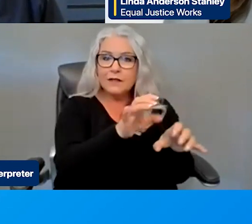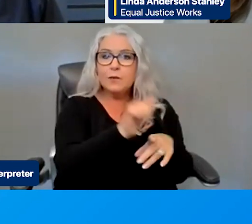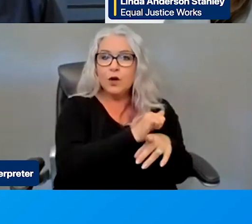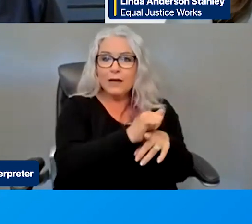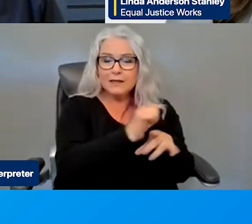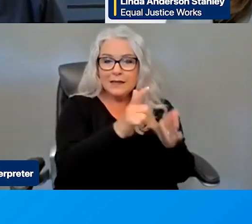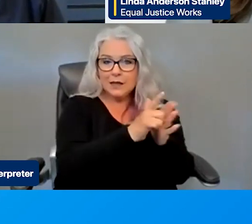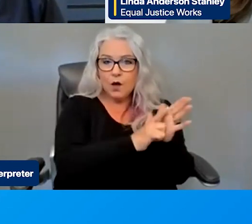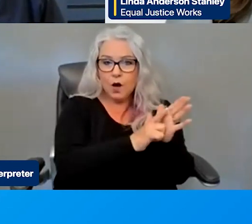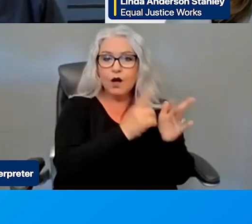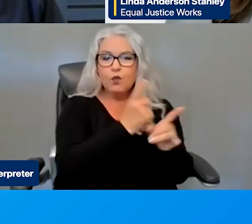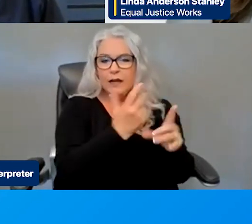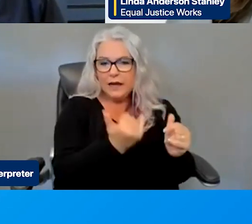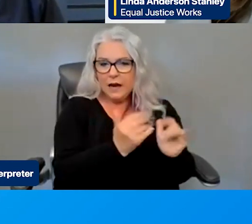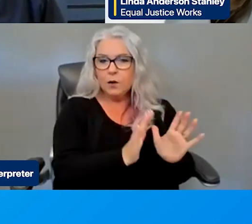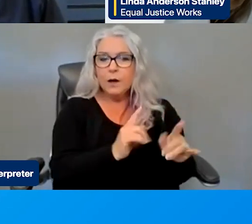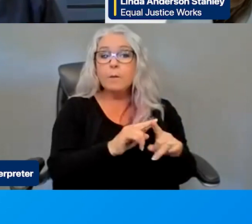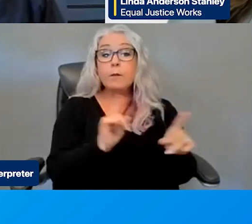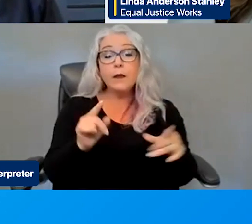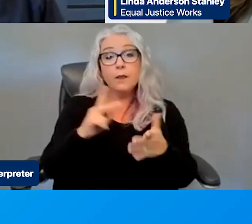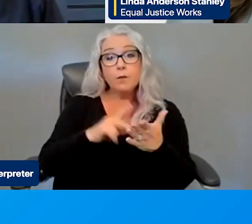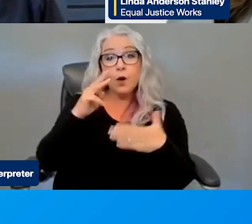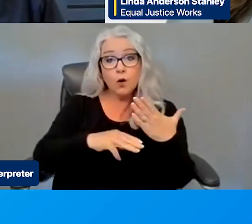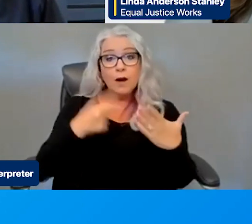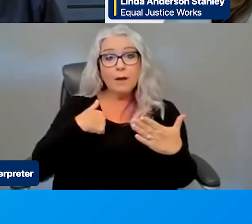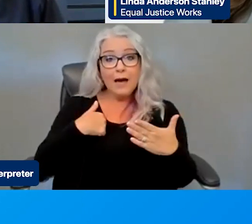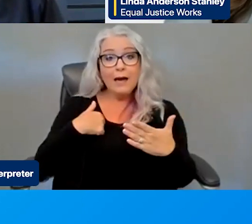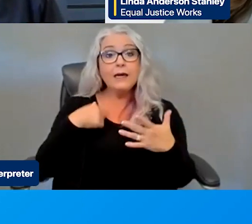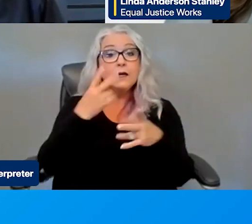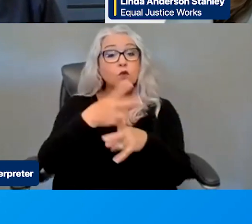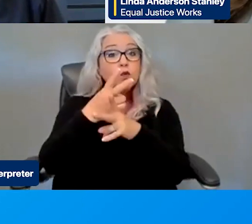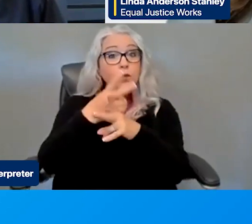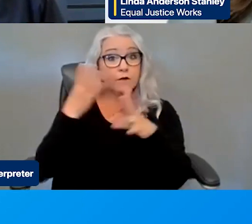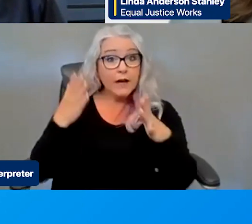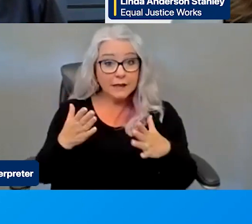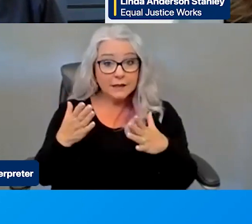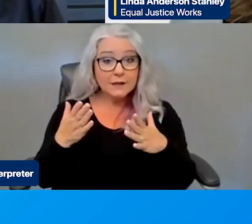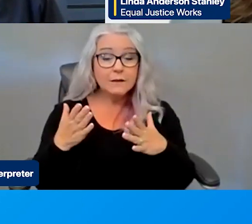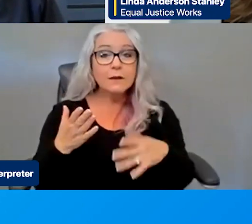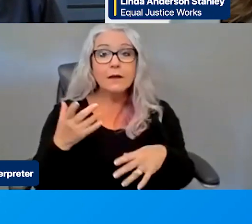But the program that I supervise our fellow attorneys are always